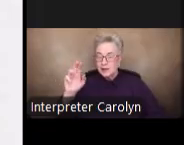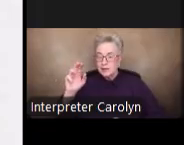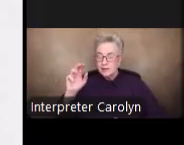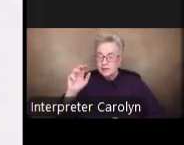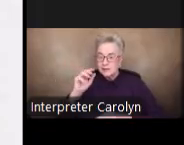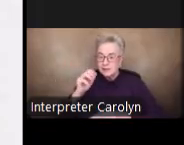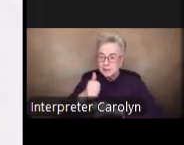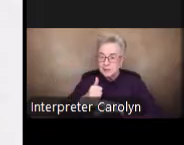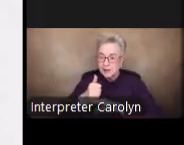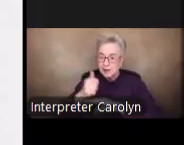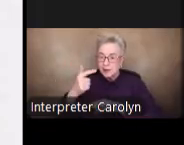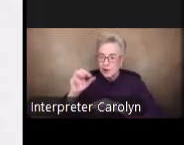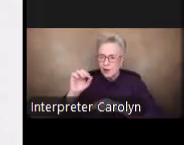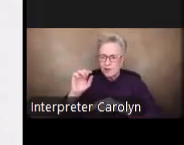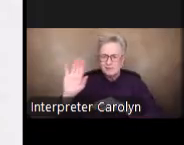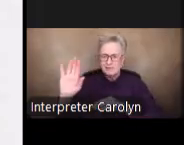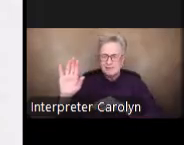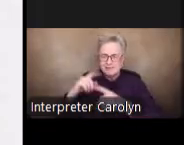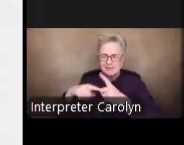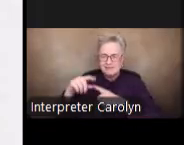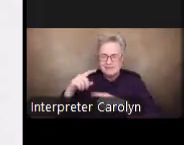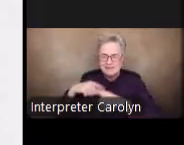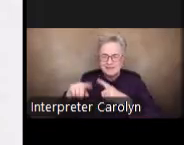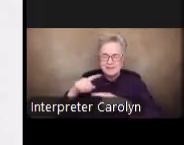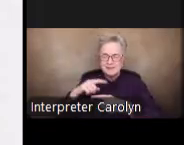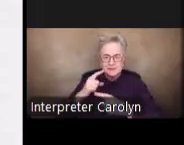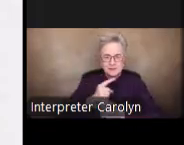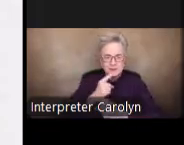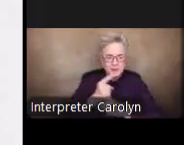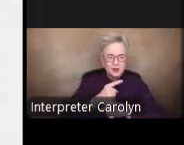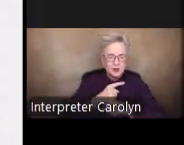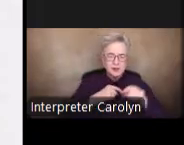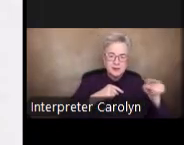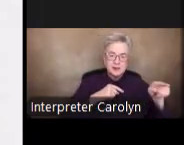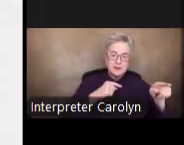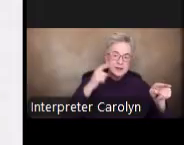For children, using spoken language, sound play, songs, animal noises,